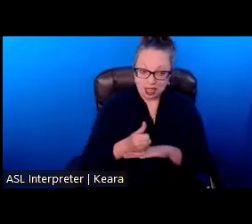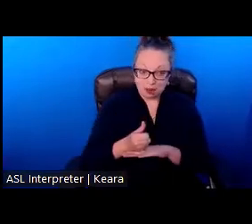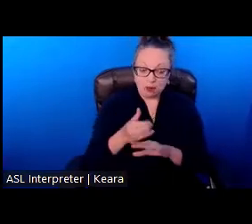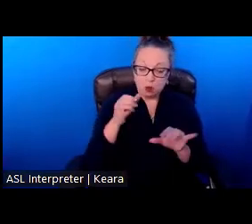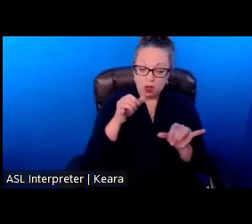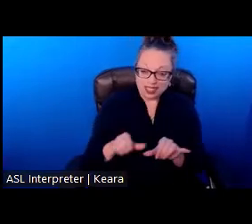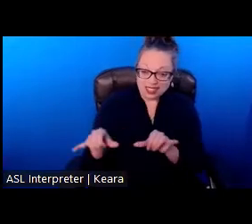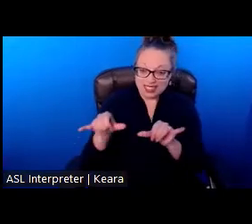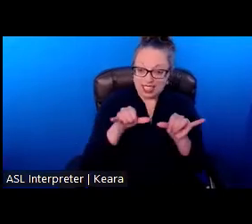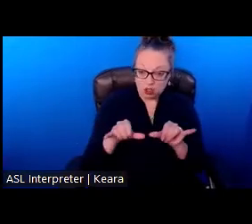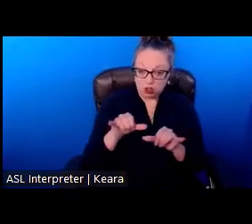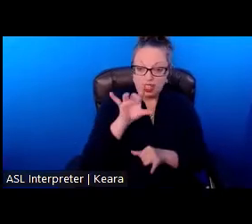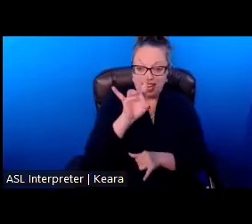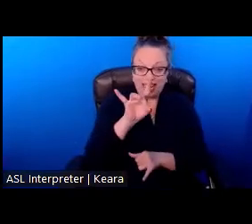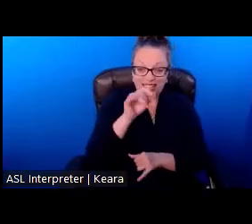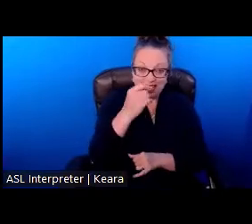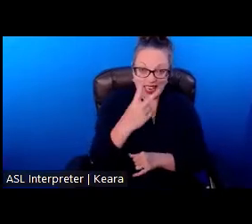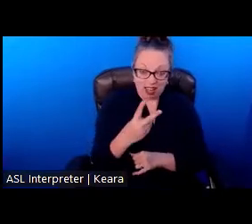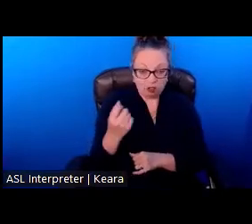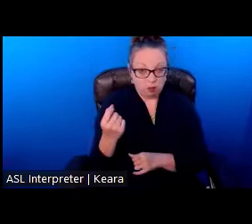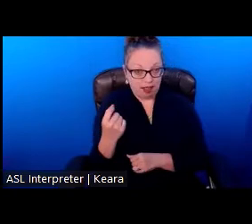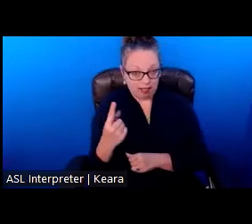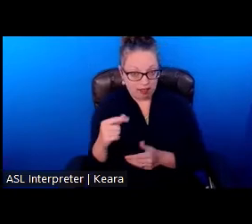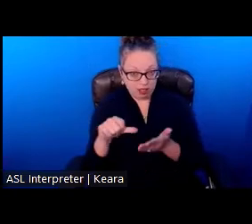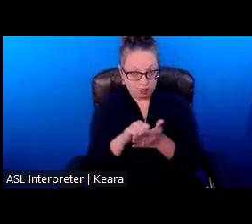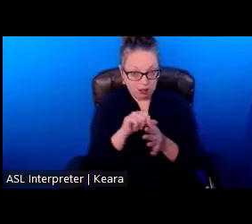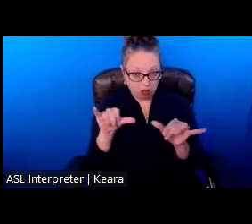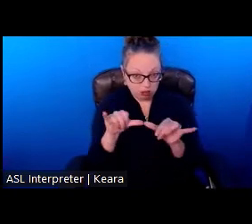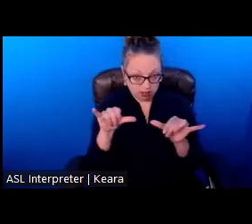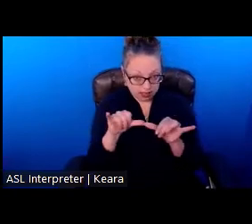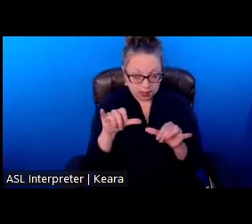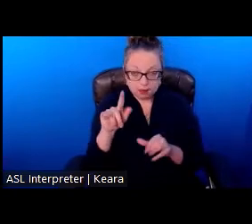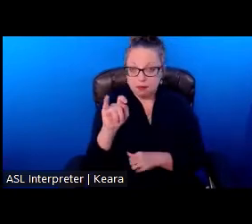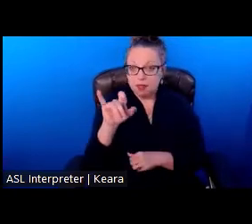One-inch page margins. Text must be a standard, easy-to-read font